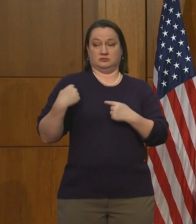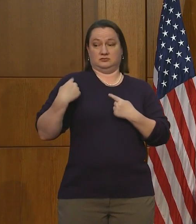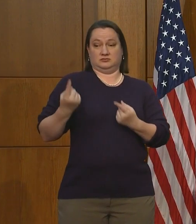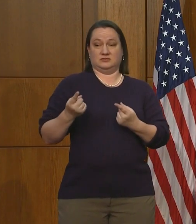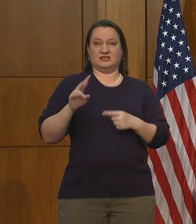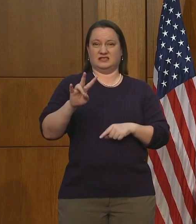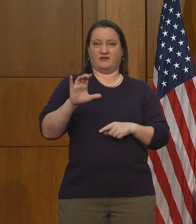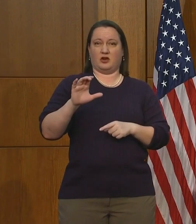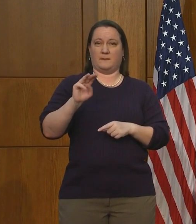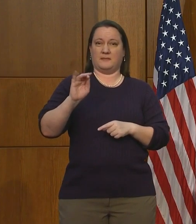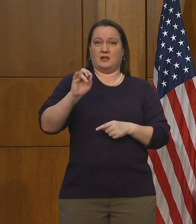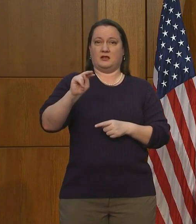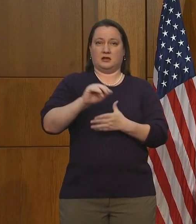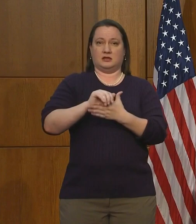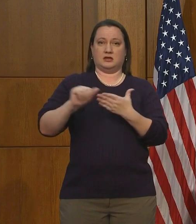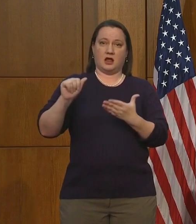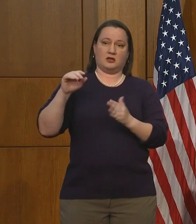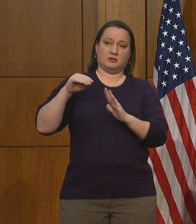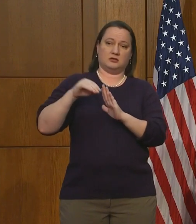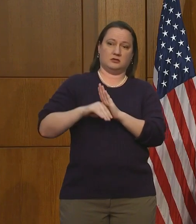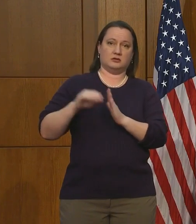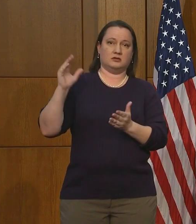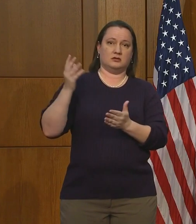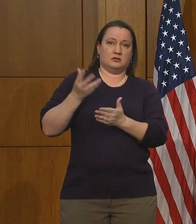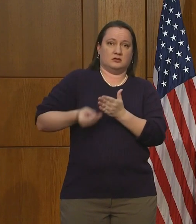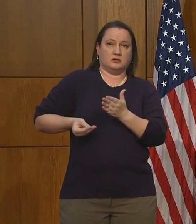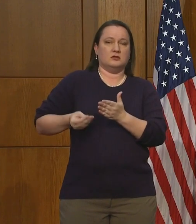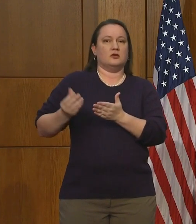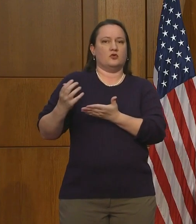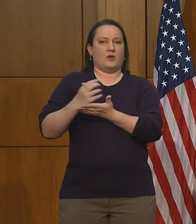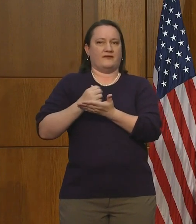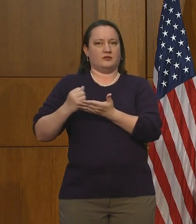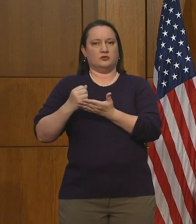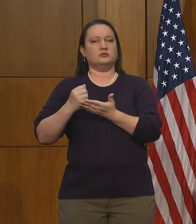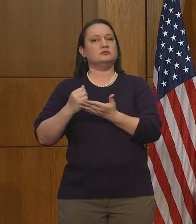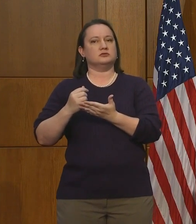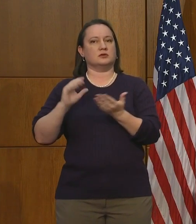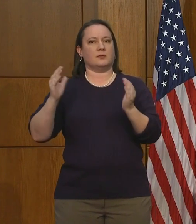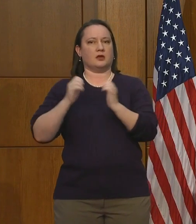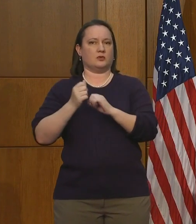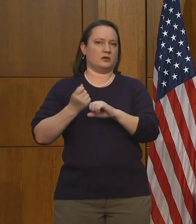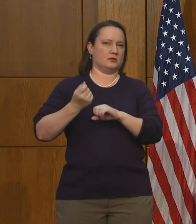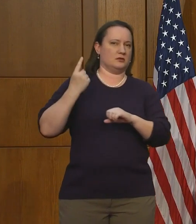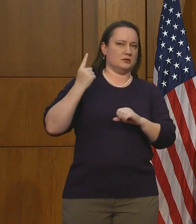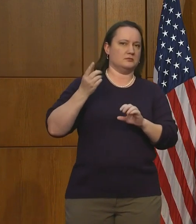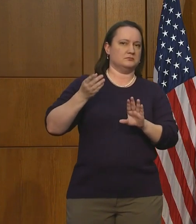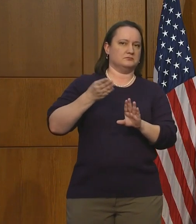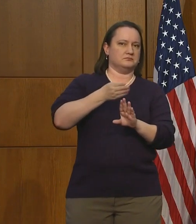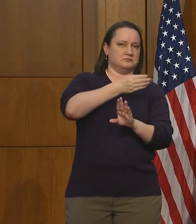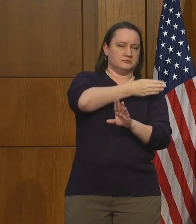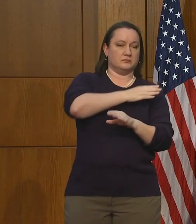AS A GOVERNMENTAL YOU DID EXPERIENCE ABOUT A SEVEN HUNDRED MILLION DOLLAR DECREASE